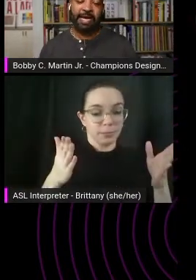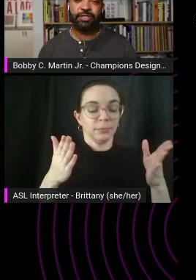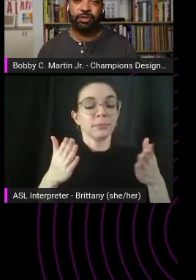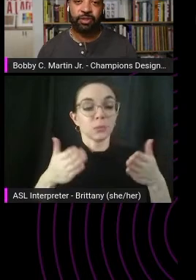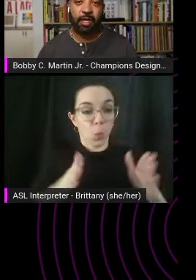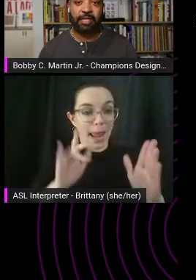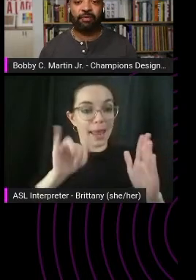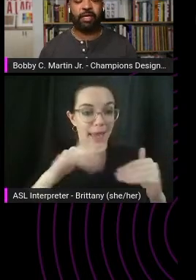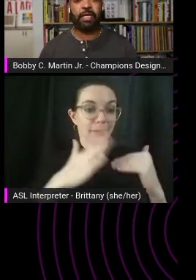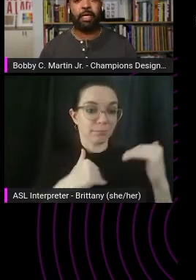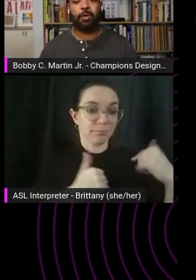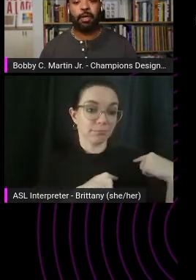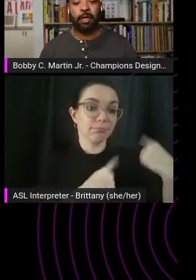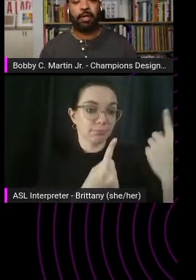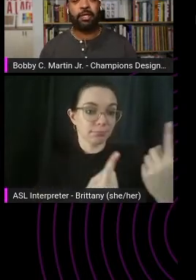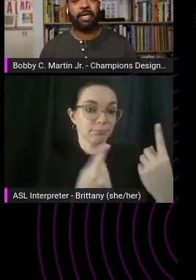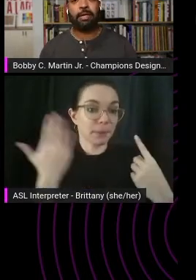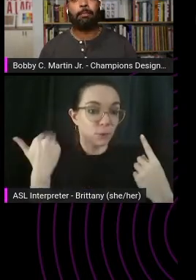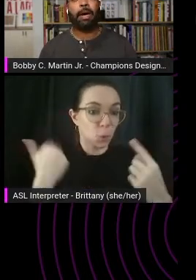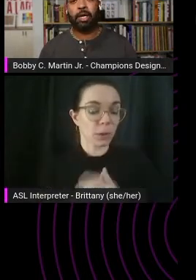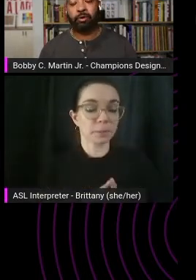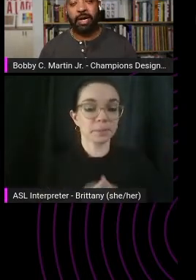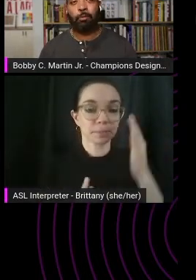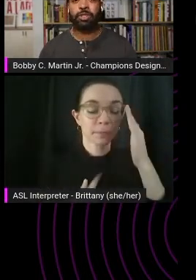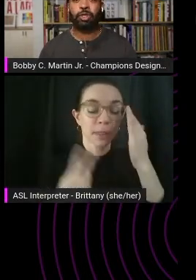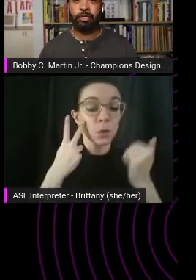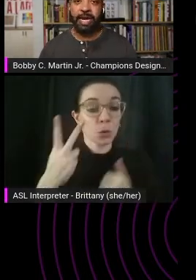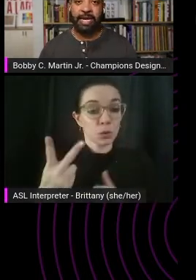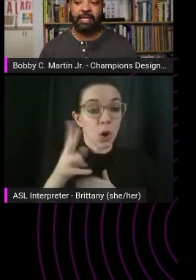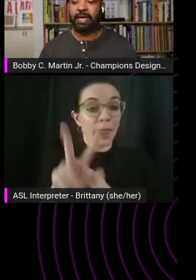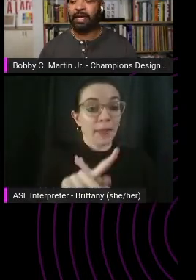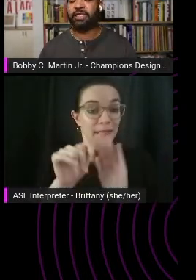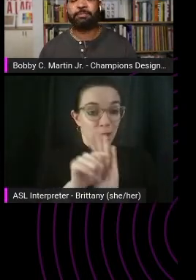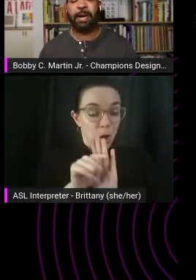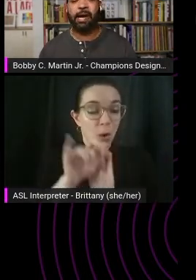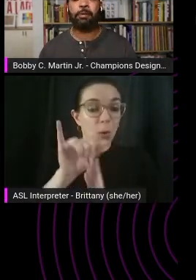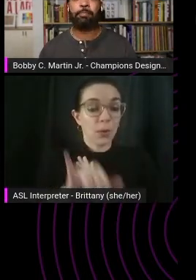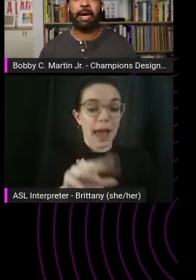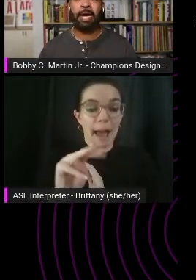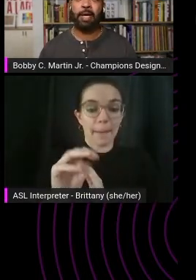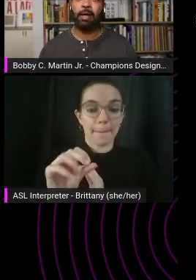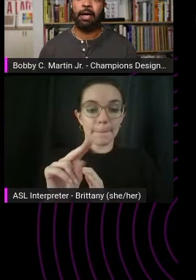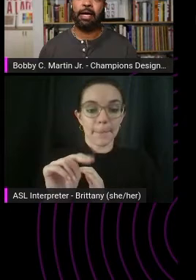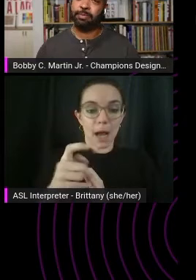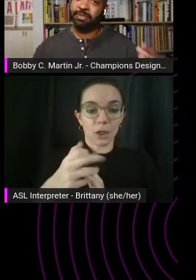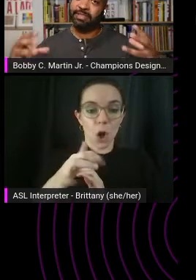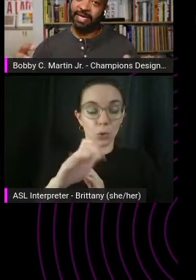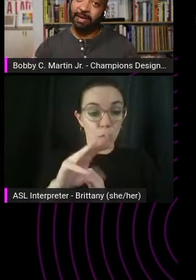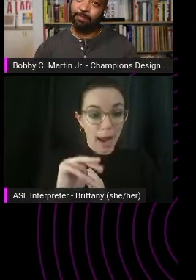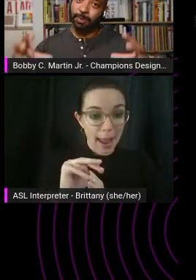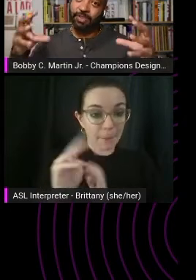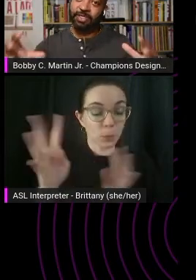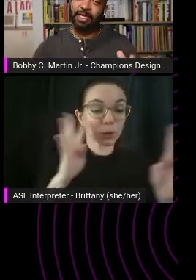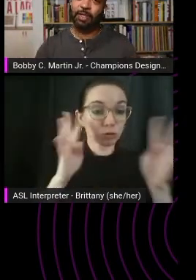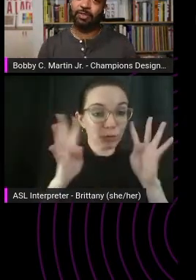As you saw in the video, the monogram was created and inspired by some stamped steel.